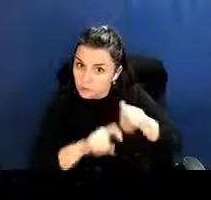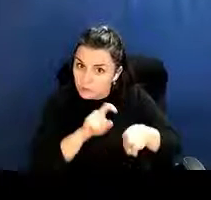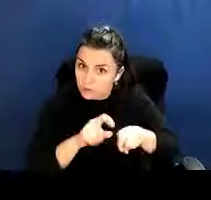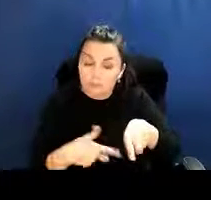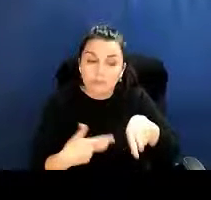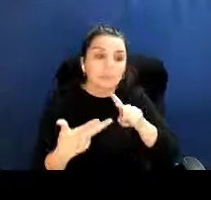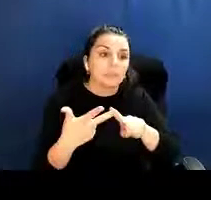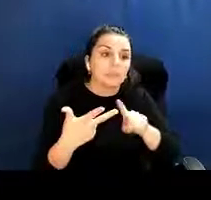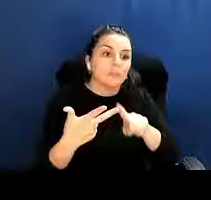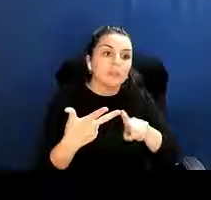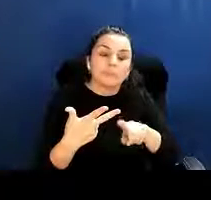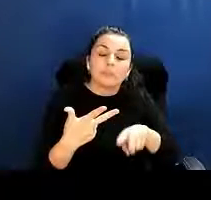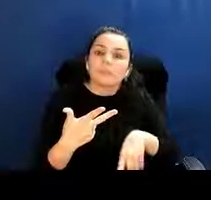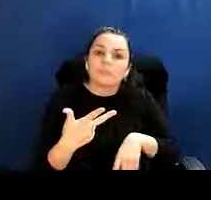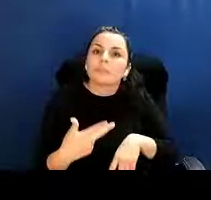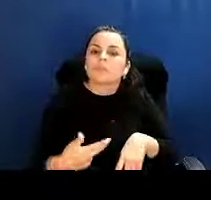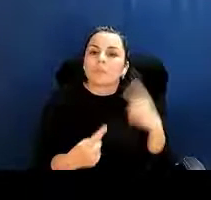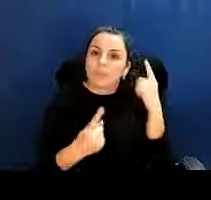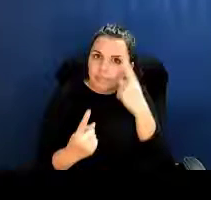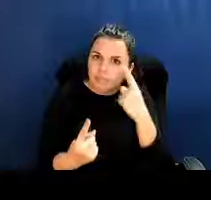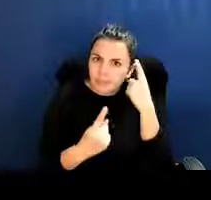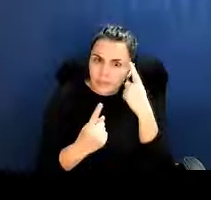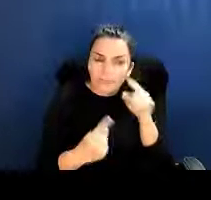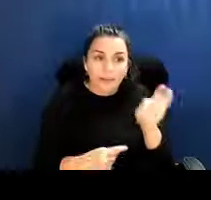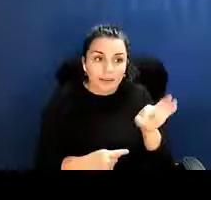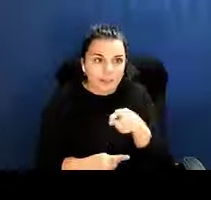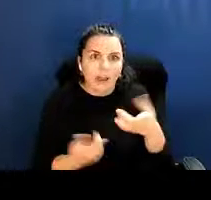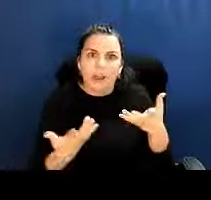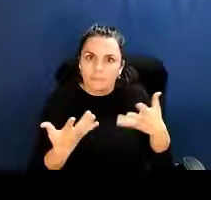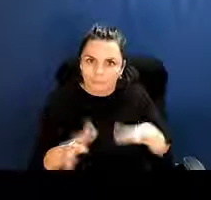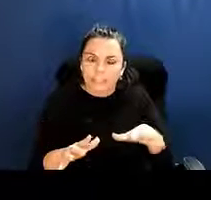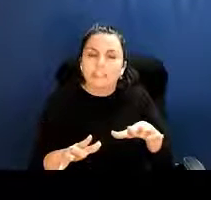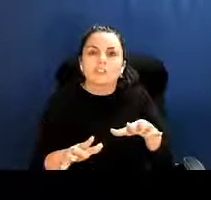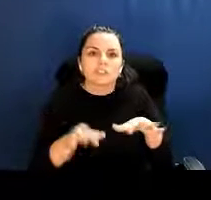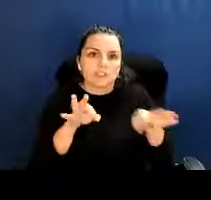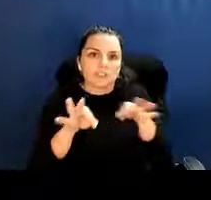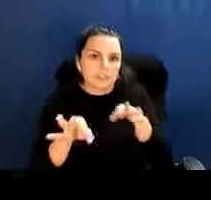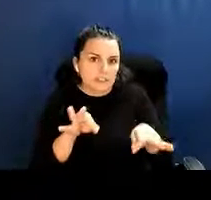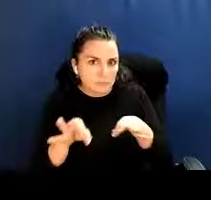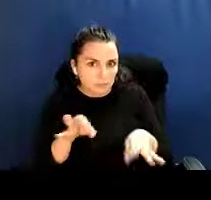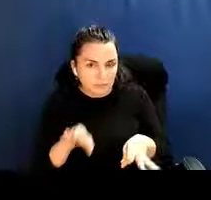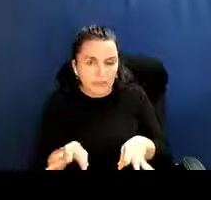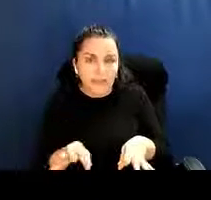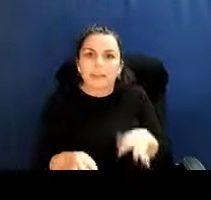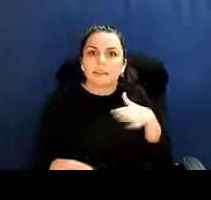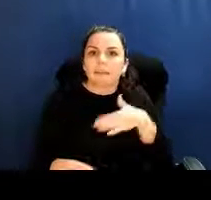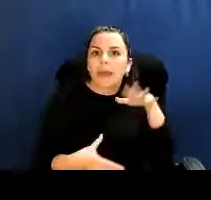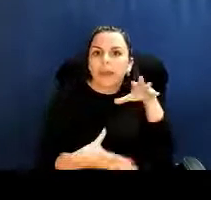and if they also consider if you've adequately explained your inclusion and exclusion criteria.